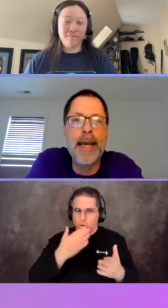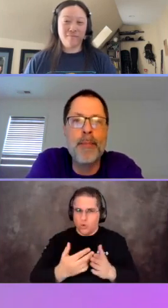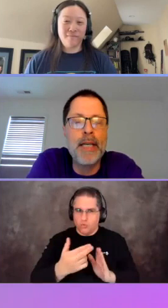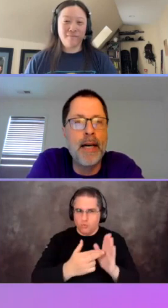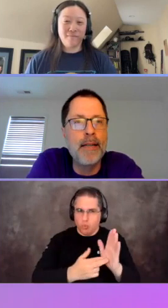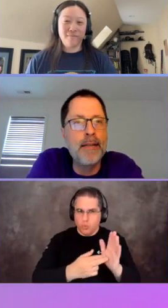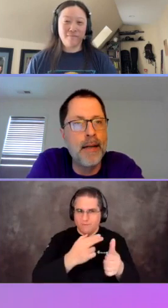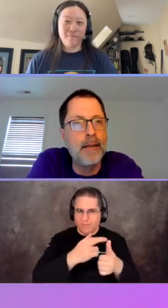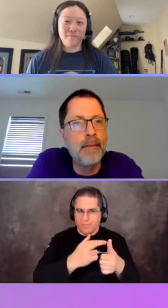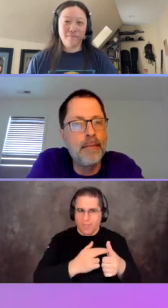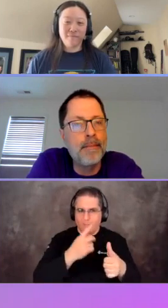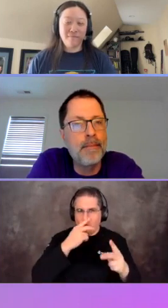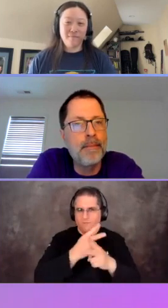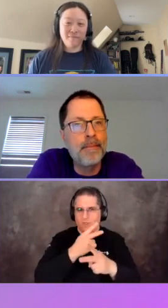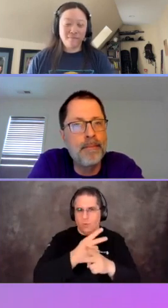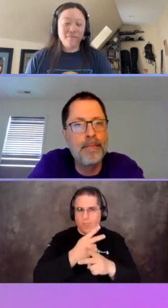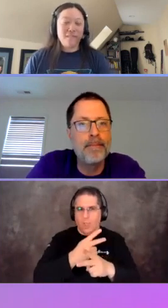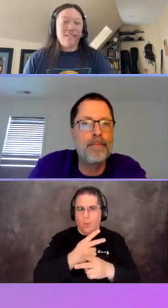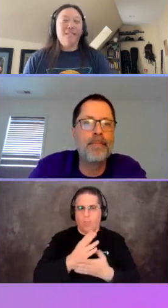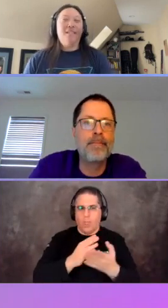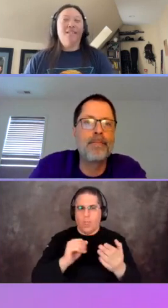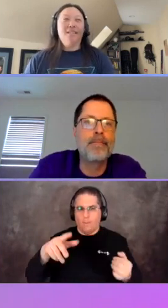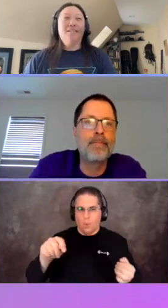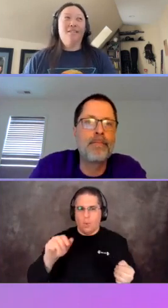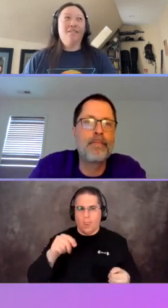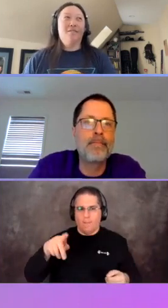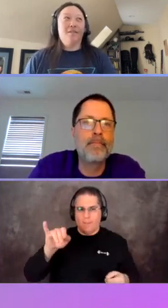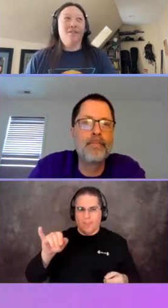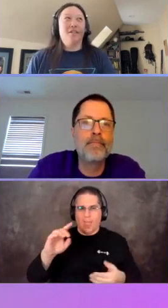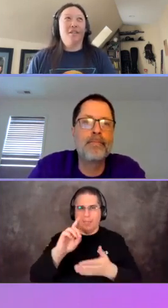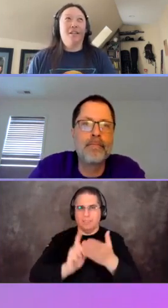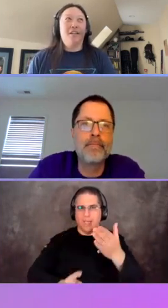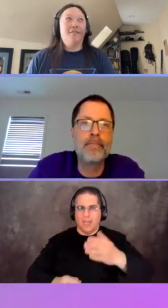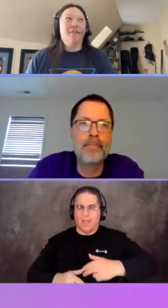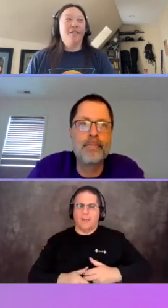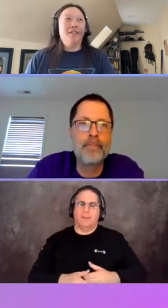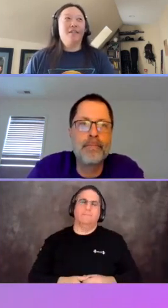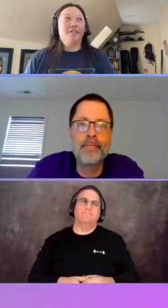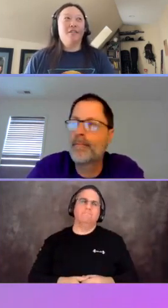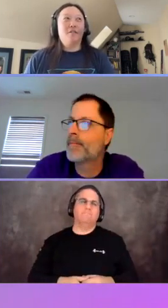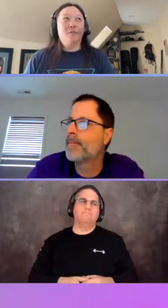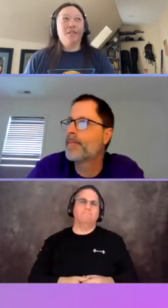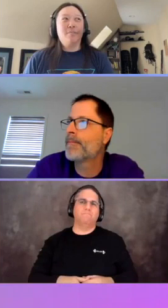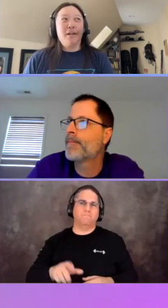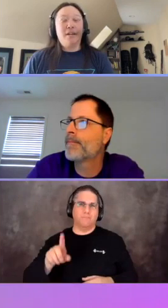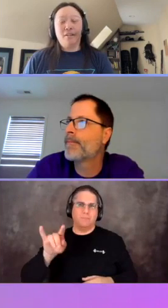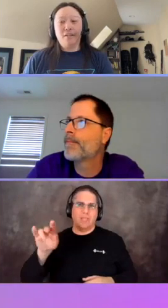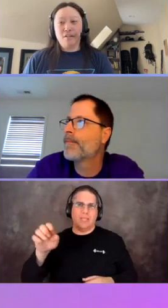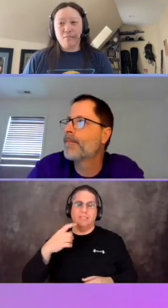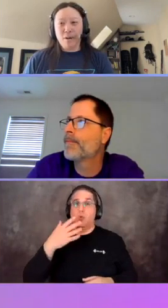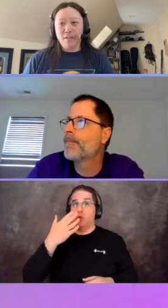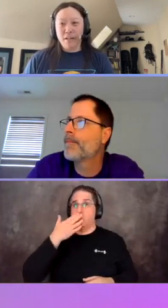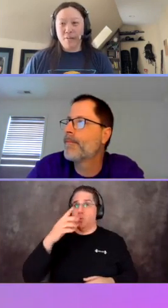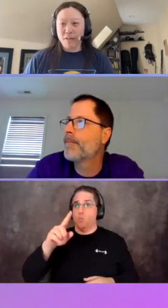the entire cart is a link. I do not know if role equals group will help you that much. If you had it